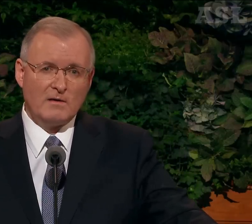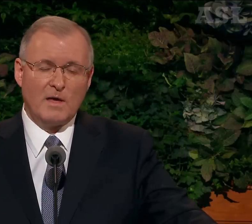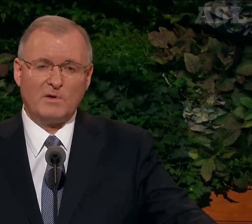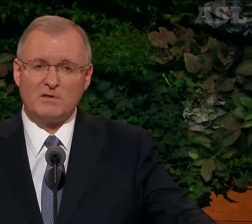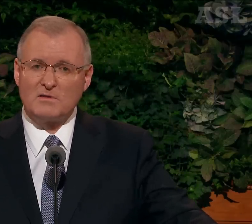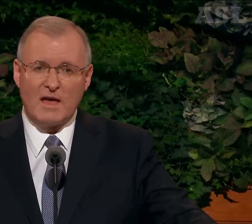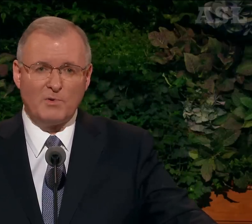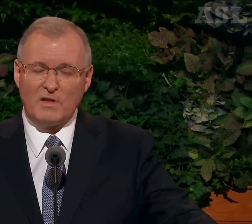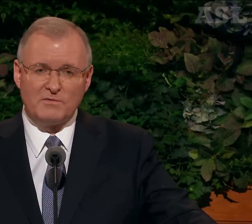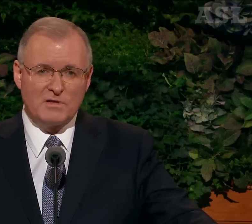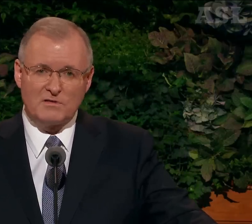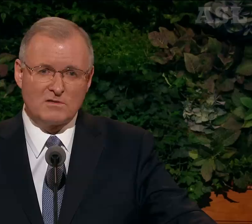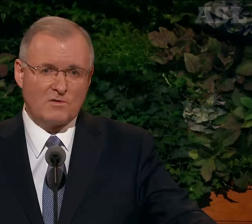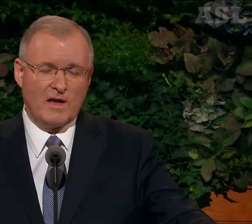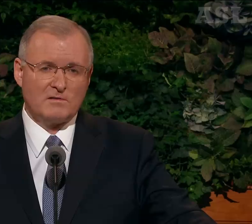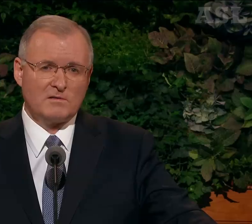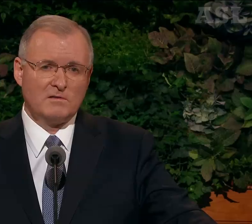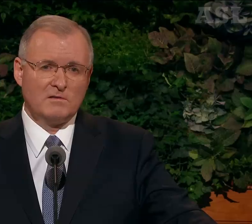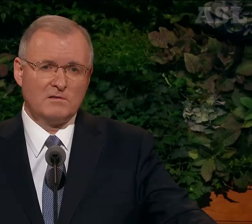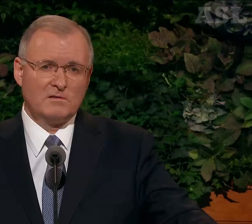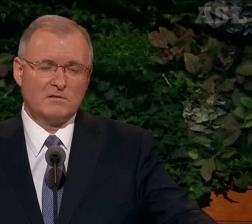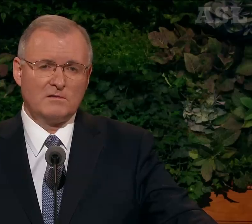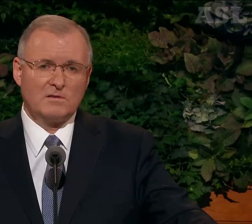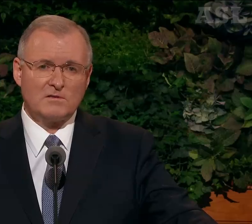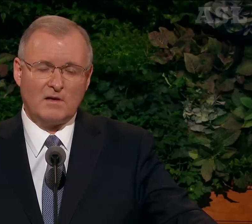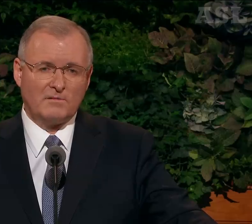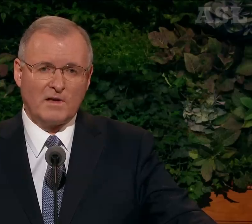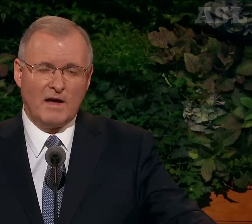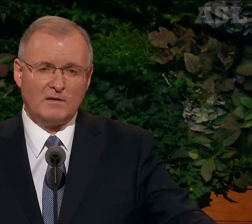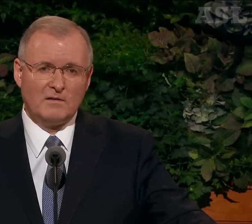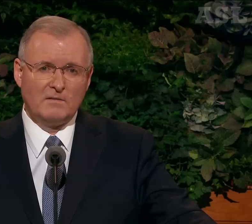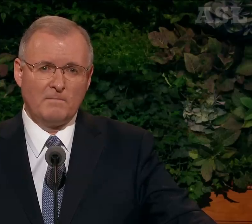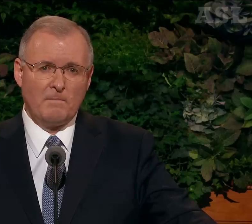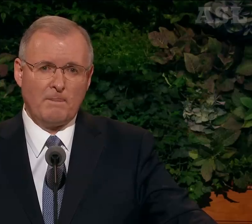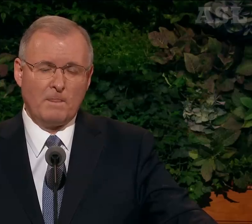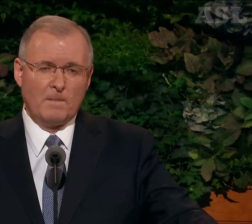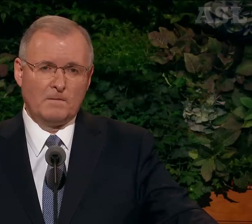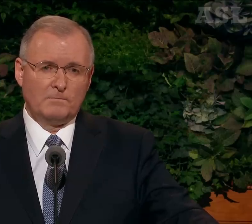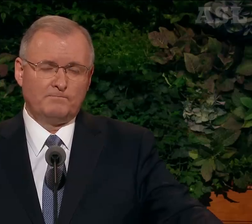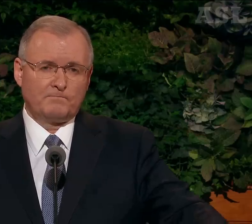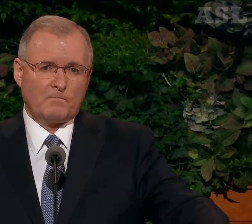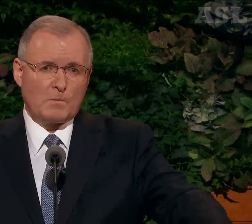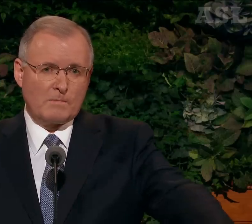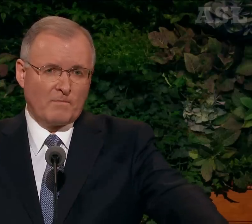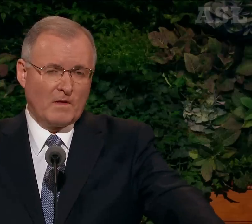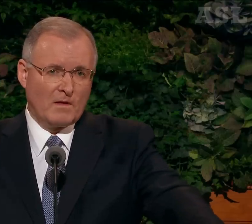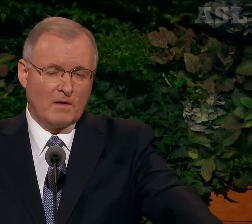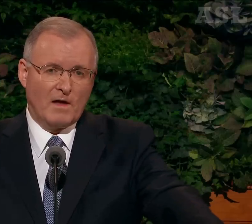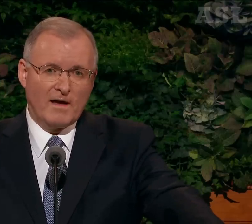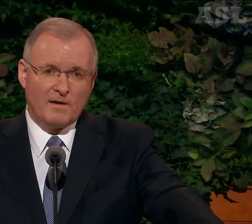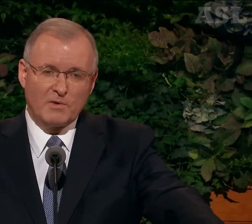MAY WE BE "QUICK TO OBSERVE," AS WAS MORMON, SO WHEN THE CALL COMES WE ARE WORTHY AND ABLE TO